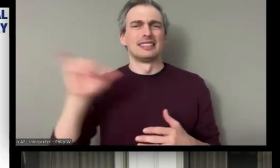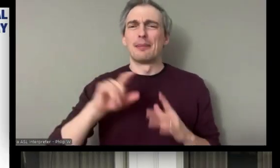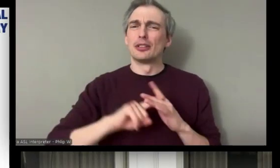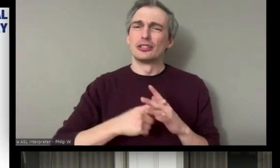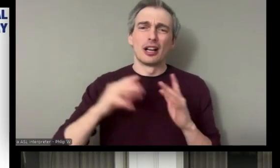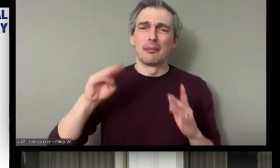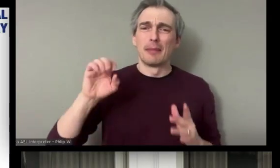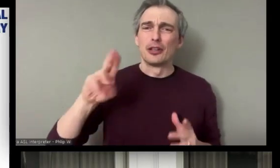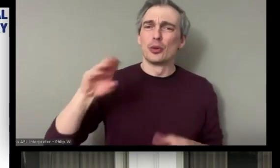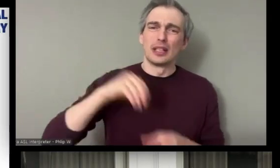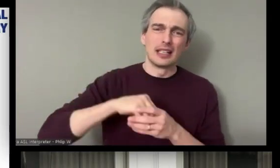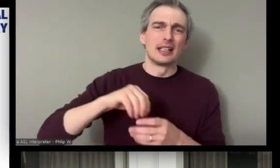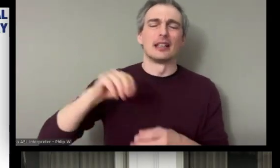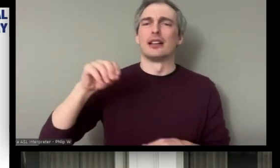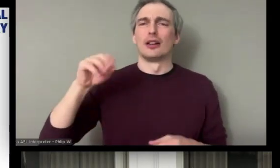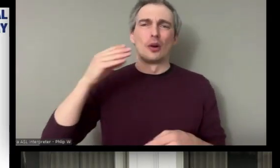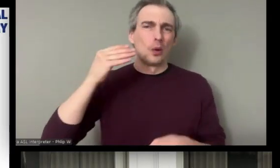We've had this idea for a long time.